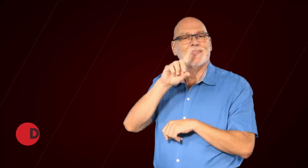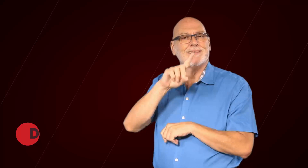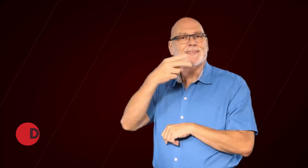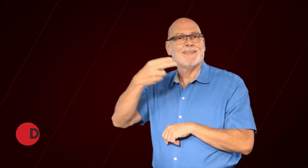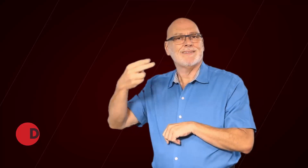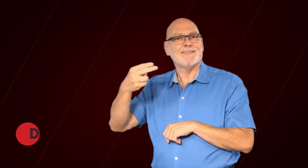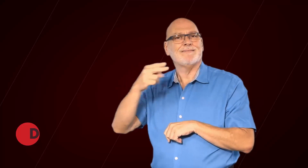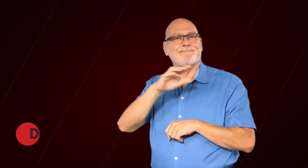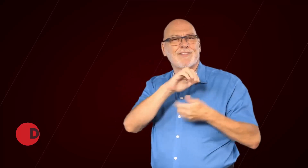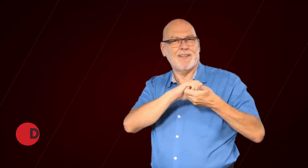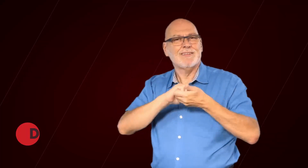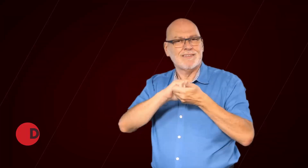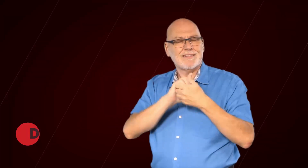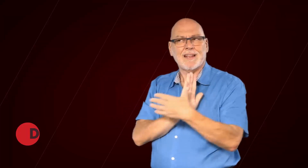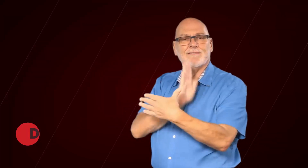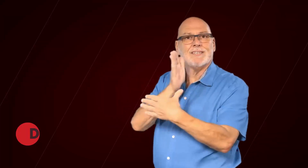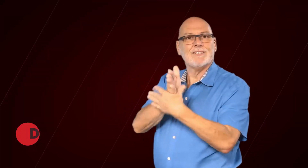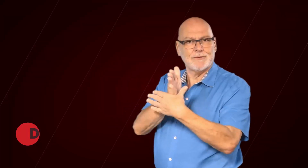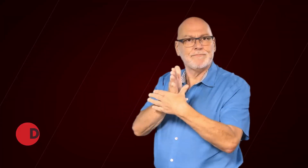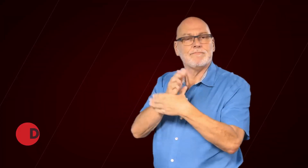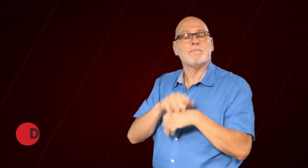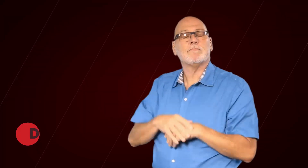and DHH Coalition's interventions,